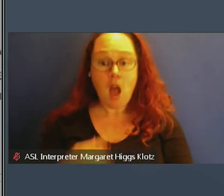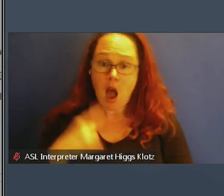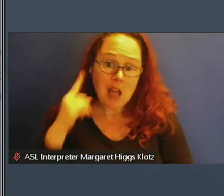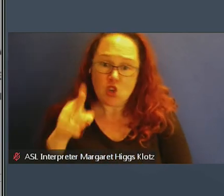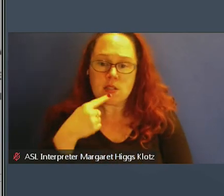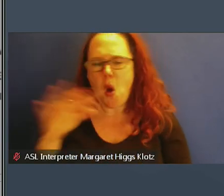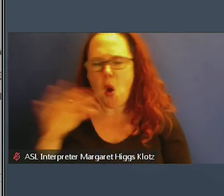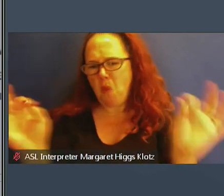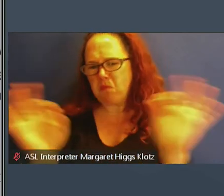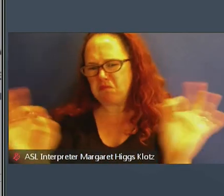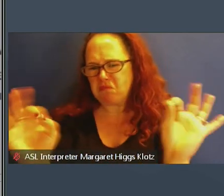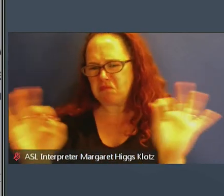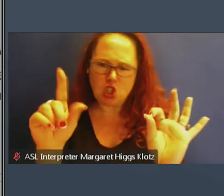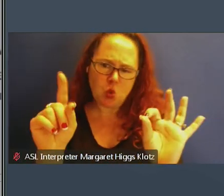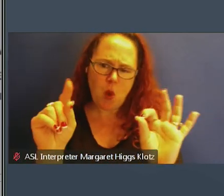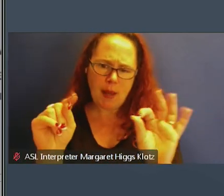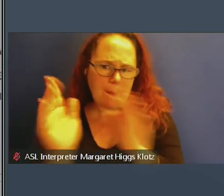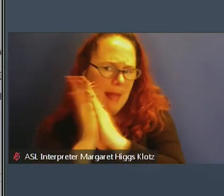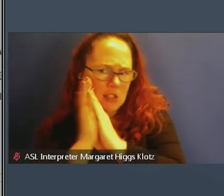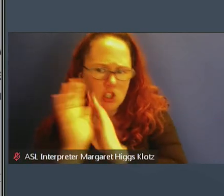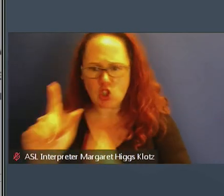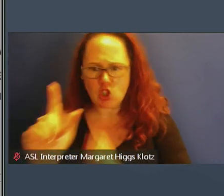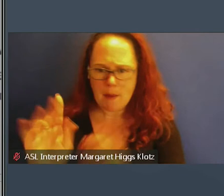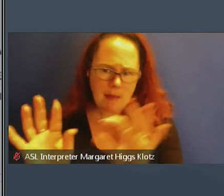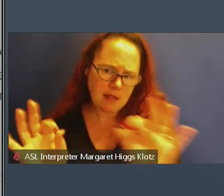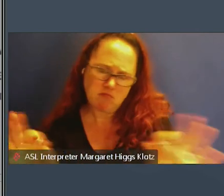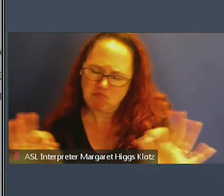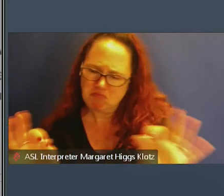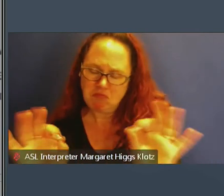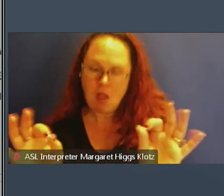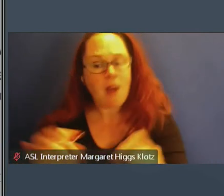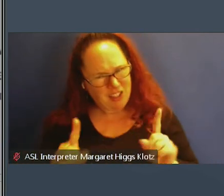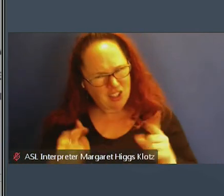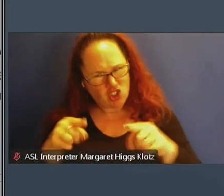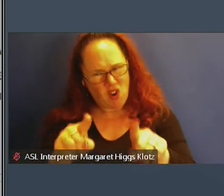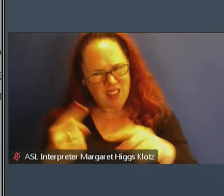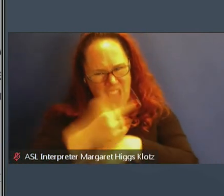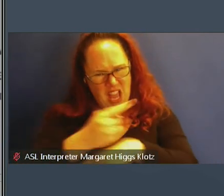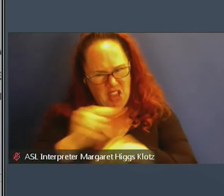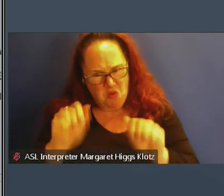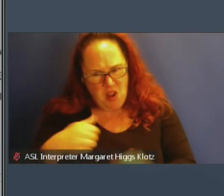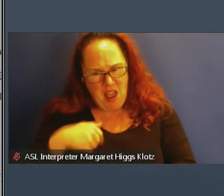but it's not just the 20 new beds because during the day could potentially have 300 people that are coming in and out